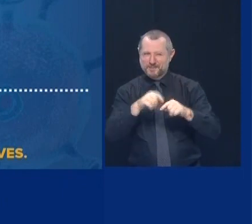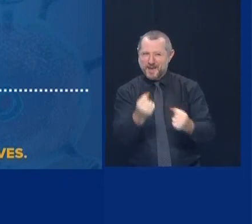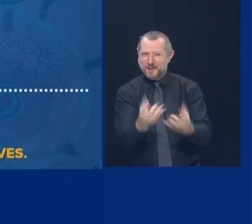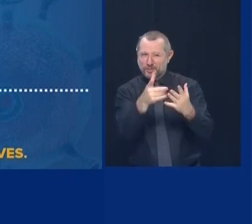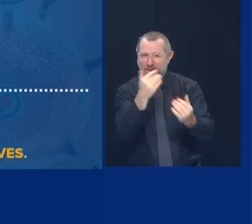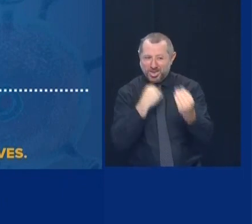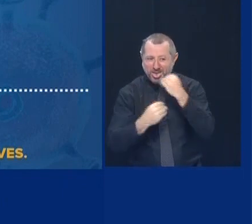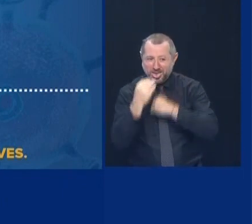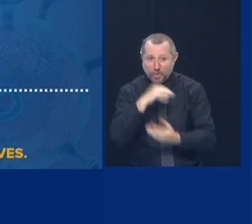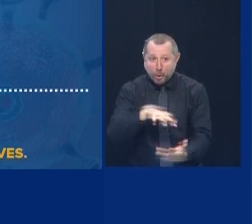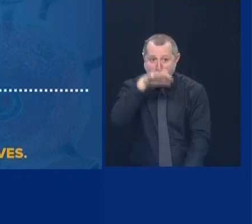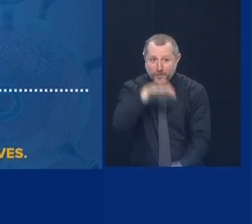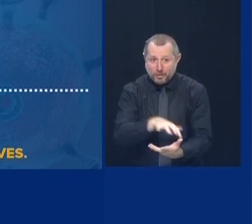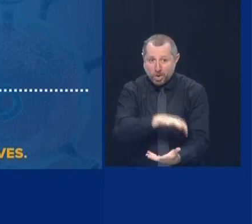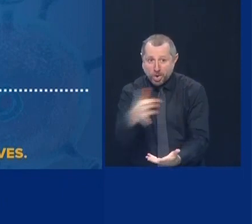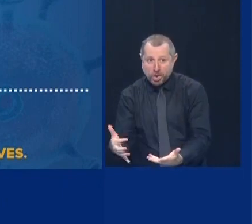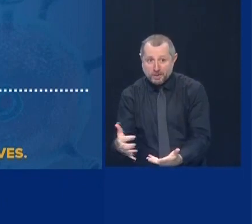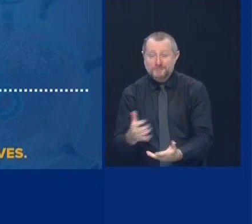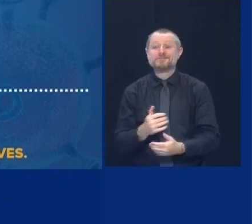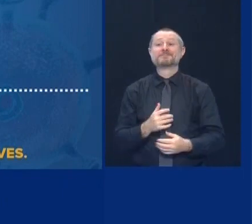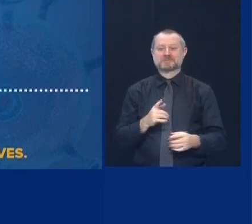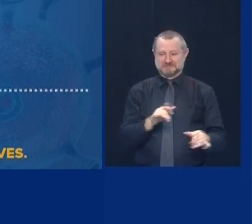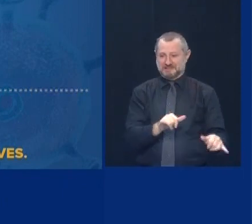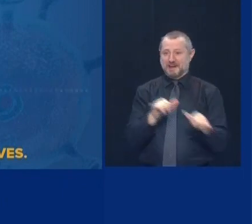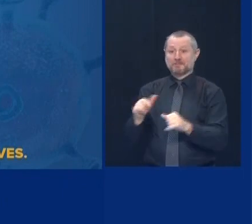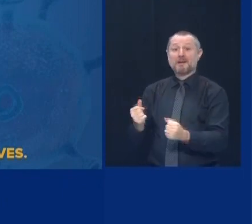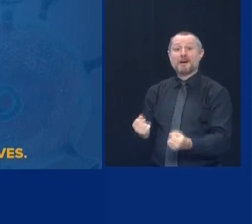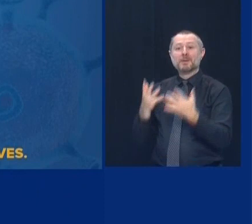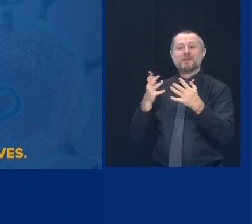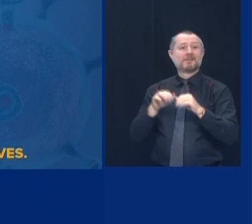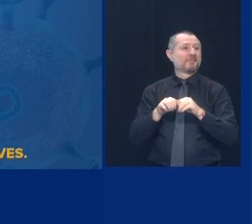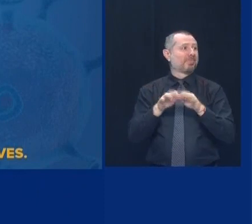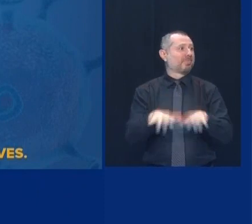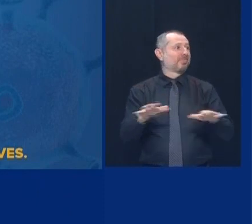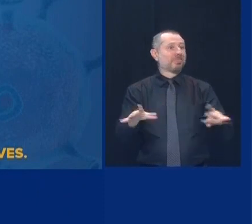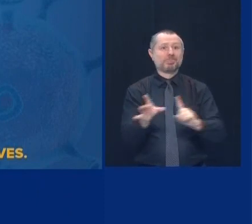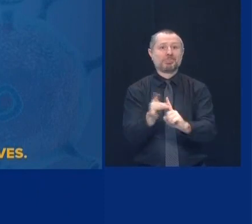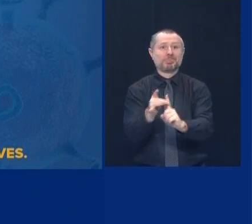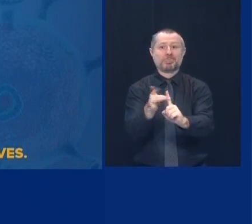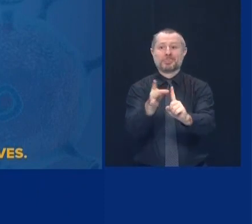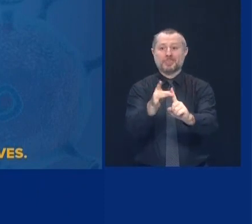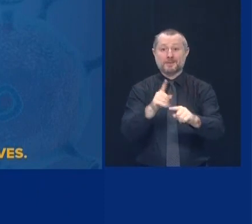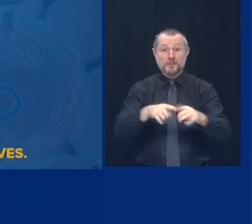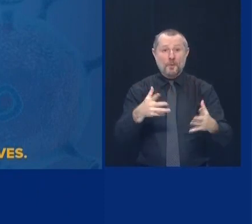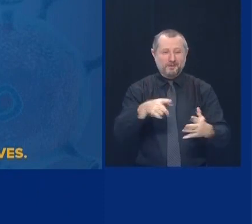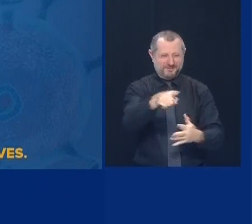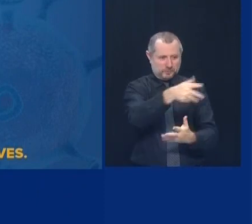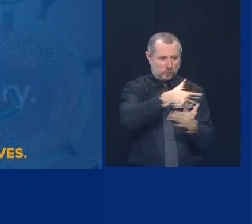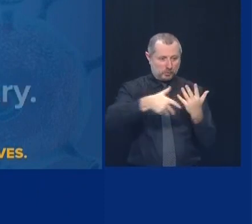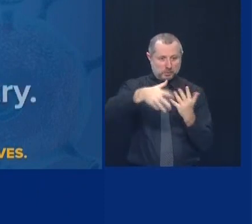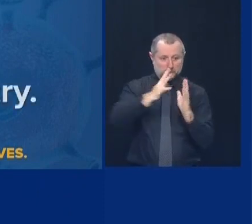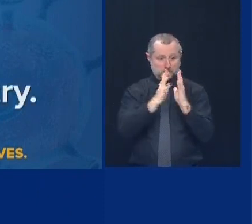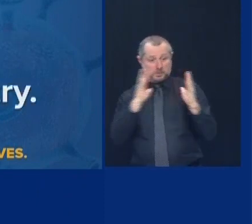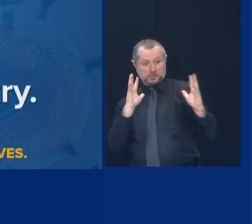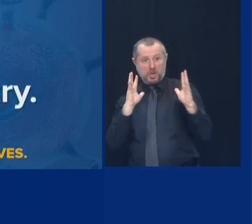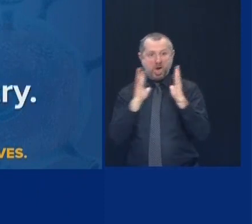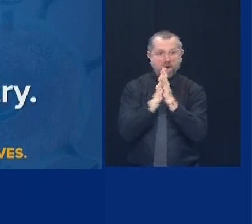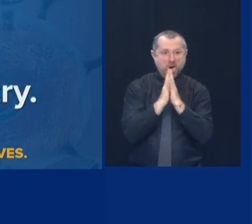PUT ON.Ko THAT'S A SILLY ANALOGY. NO, IT IS NOT.